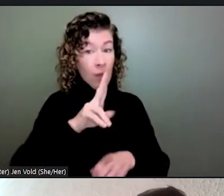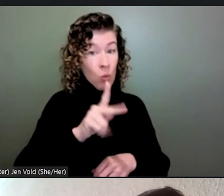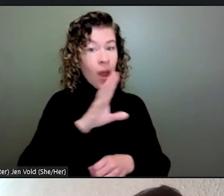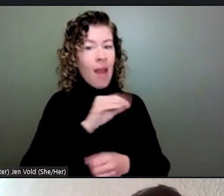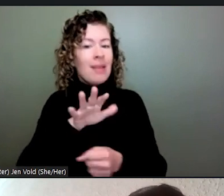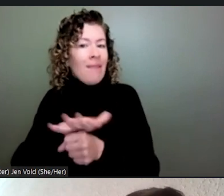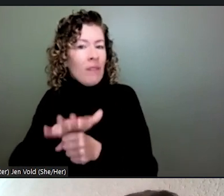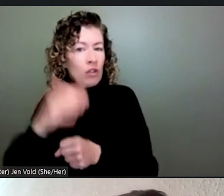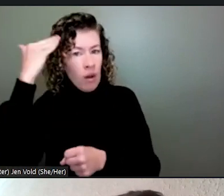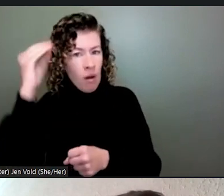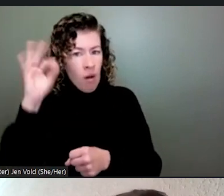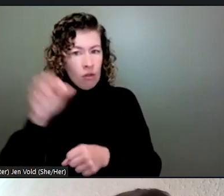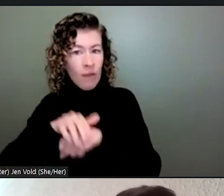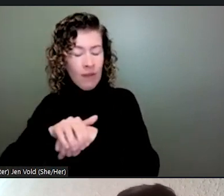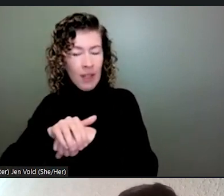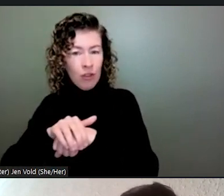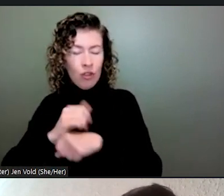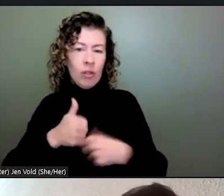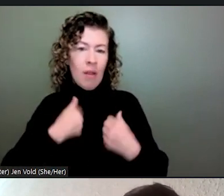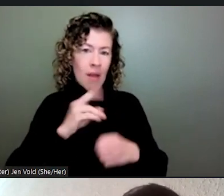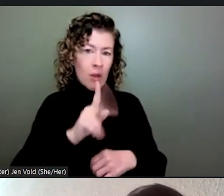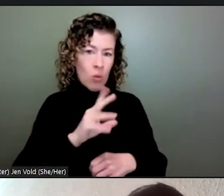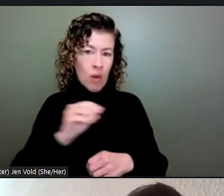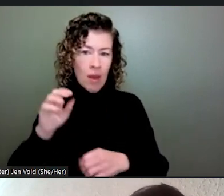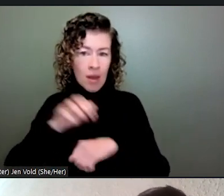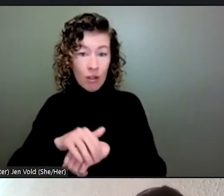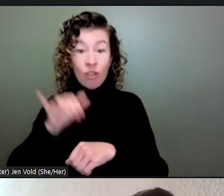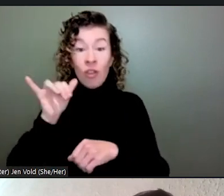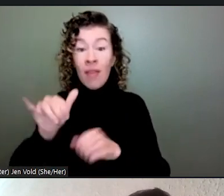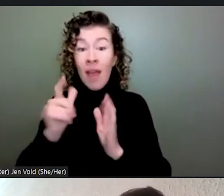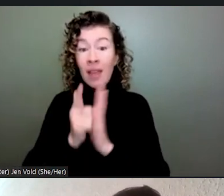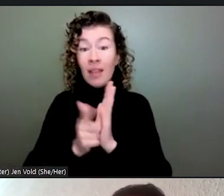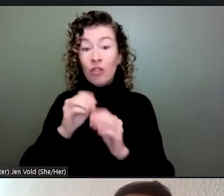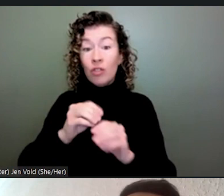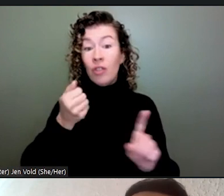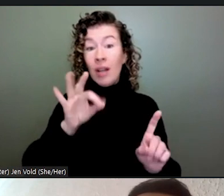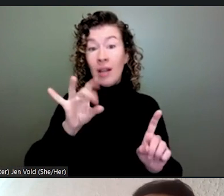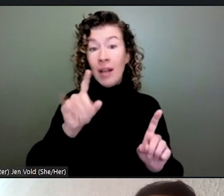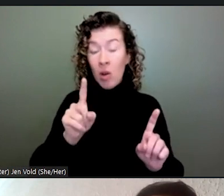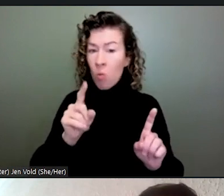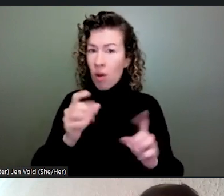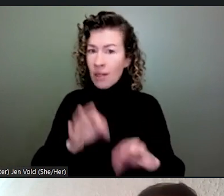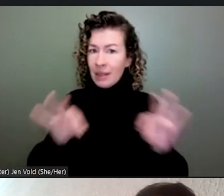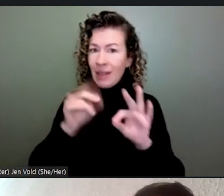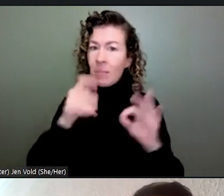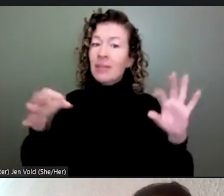and that 1981 legislation is significant because it basically connected language requirements to British nationality.